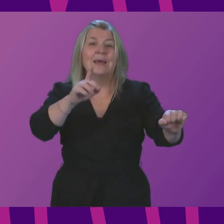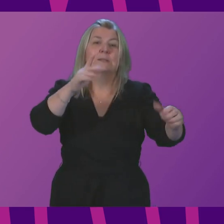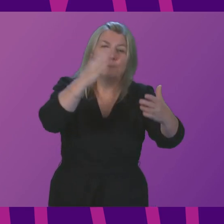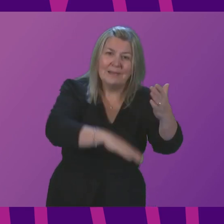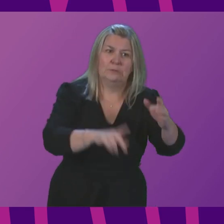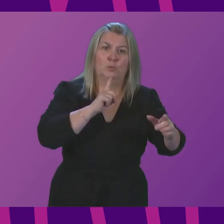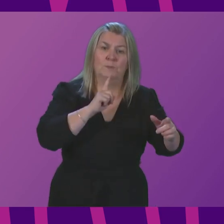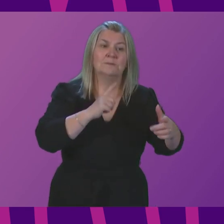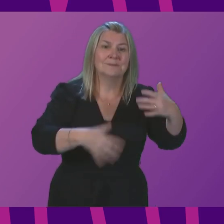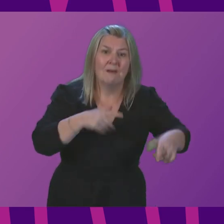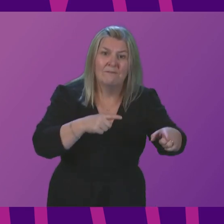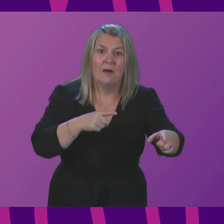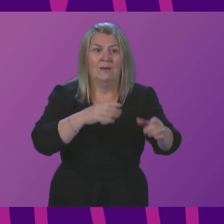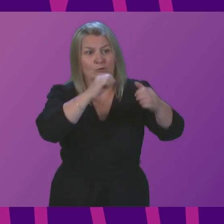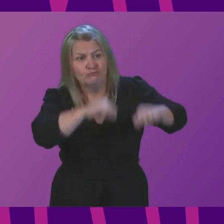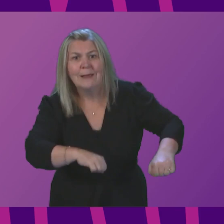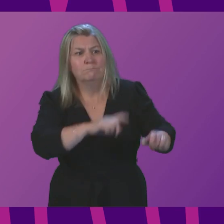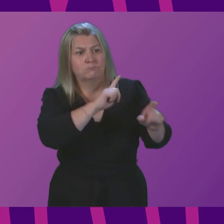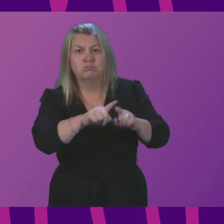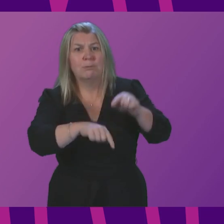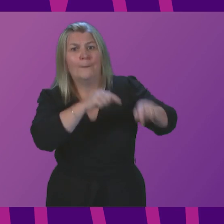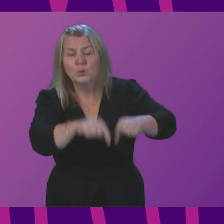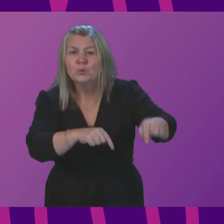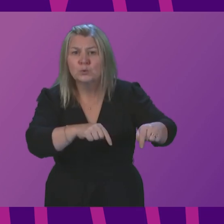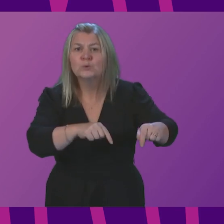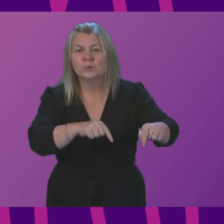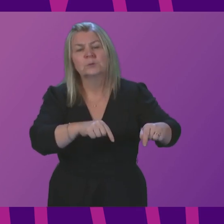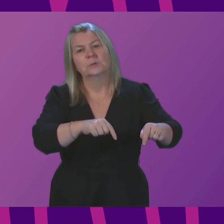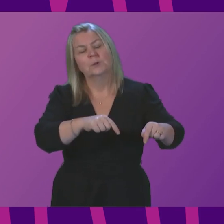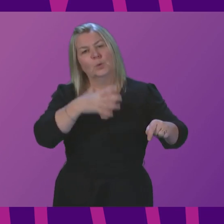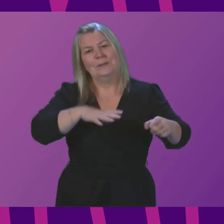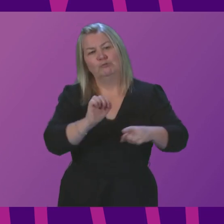suffer violence and abuse. Of course, we must do more to prevent that in the first place.